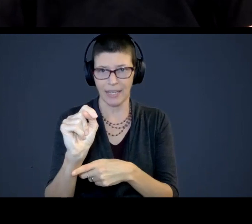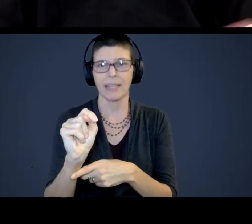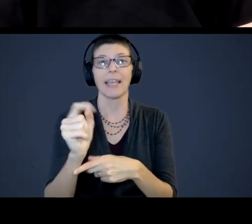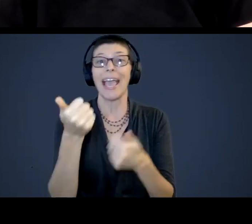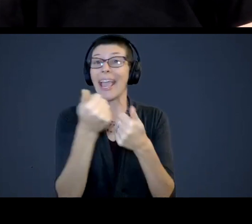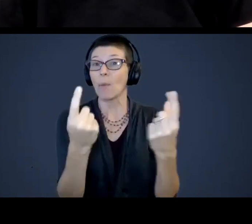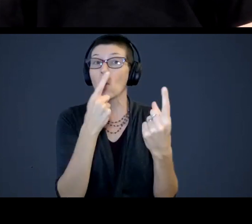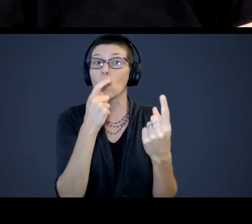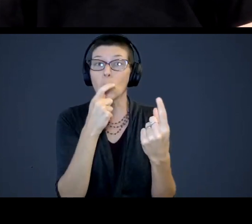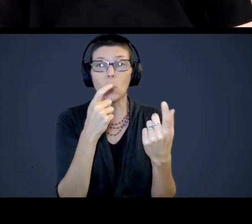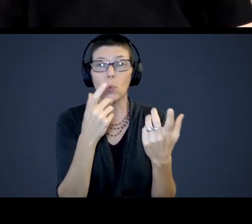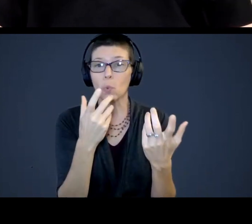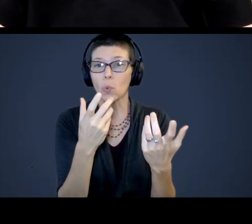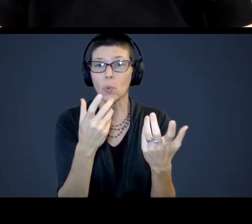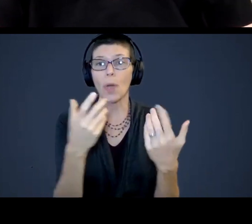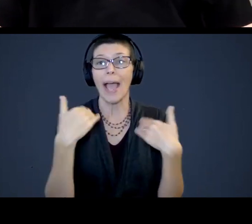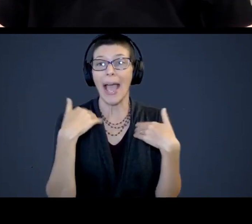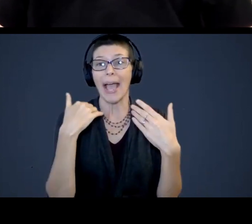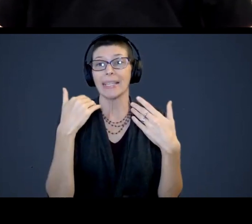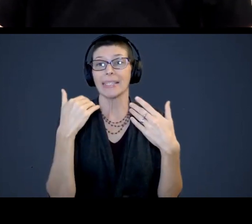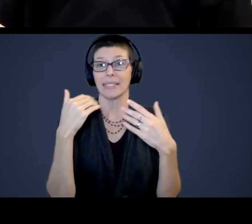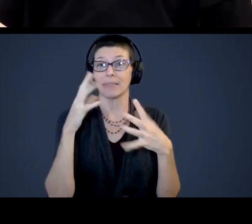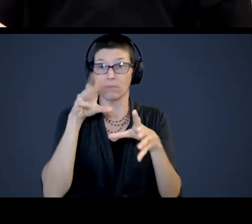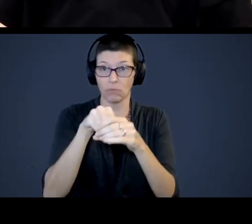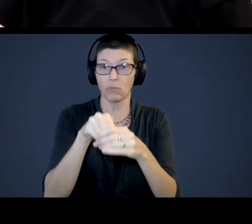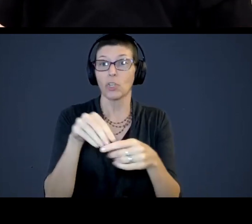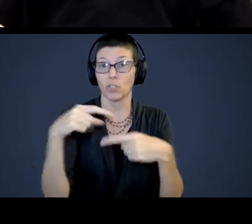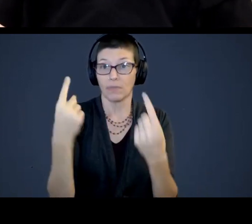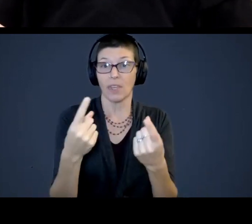has participated to date will be entered to win one of three copies